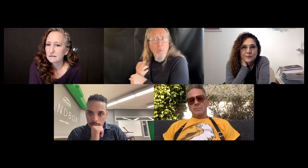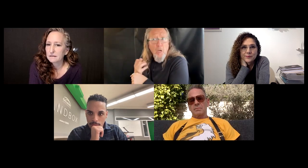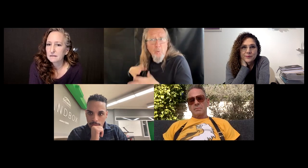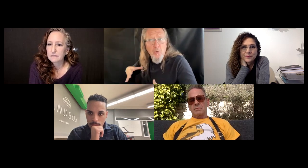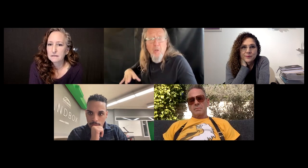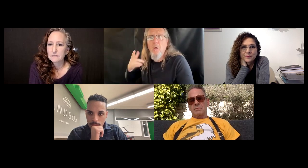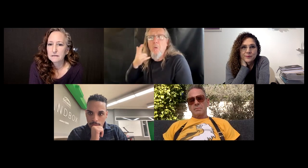So if somebody is sitting in another room, you don't know where they're sitting.